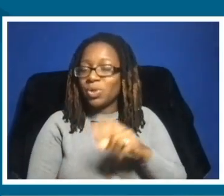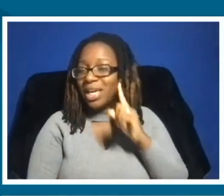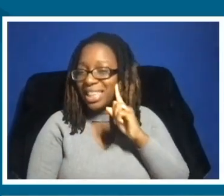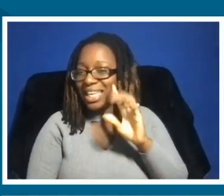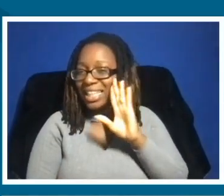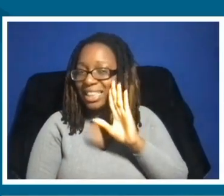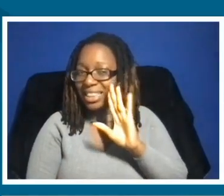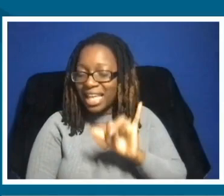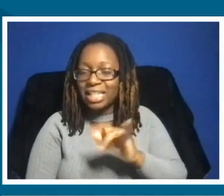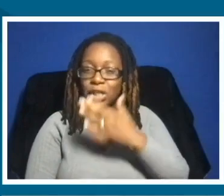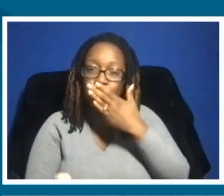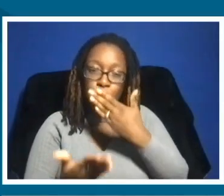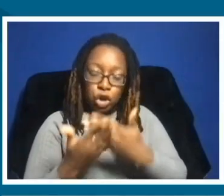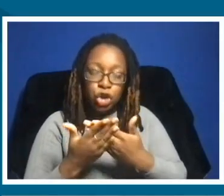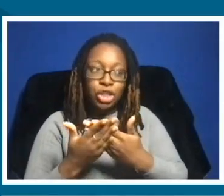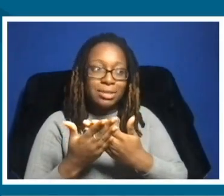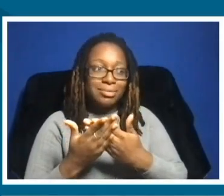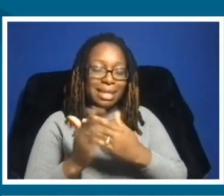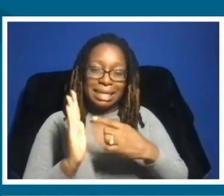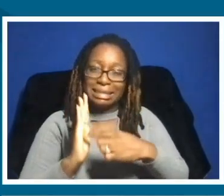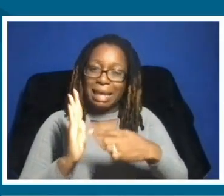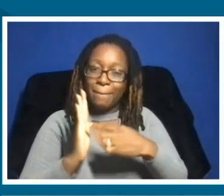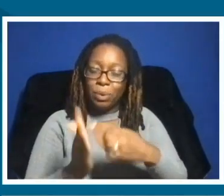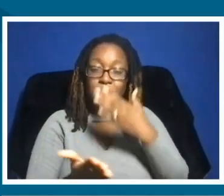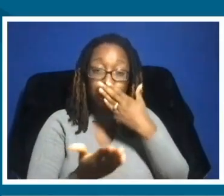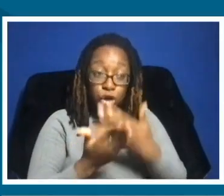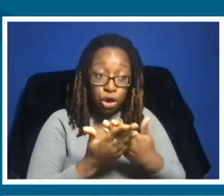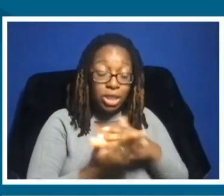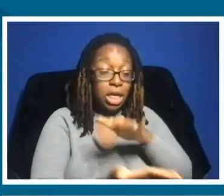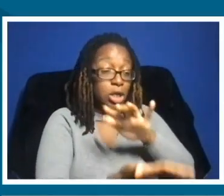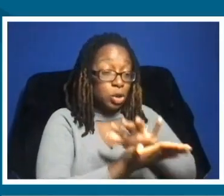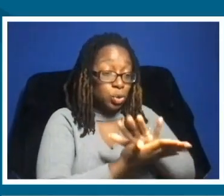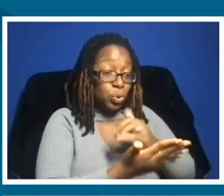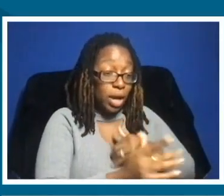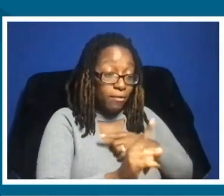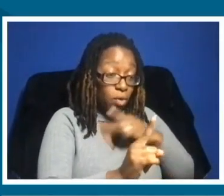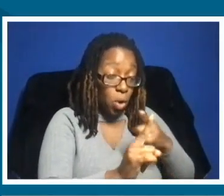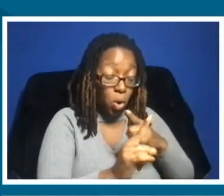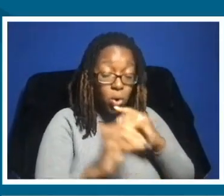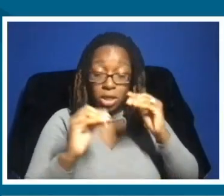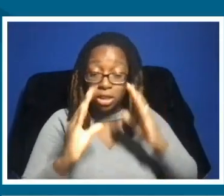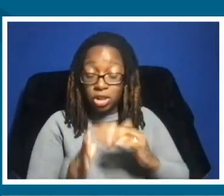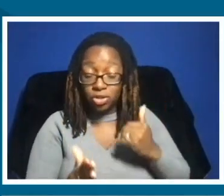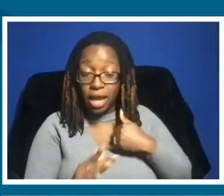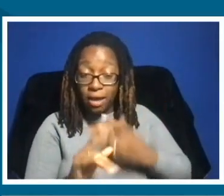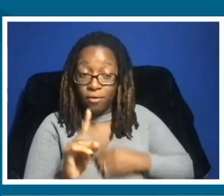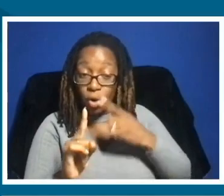was talking about where the school had a goal the teachers had a goal to